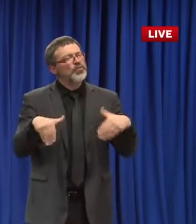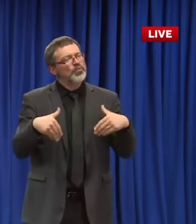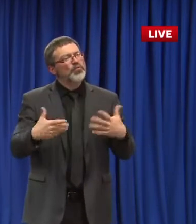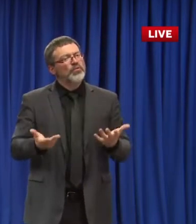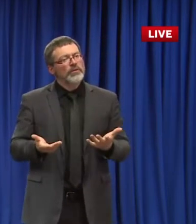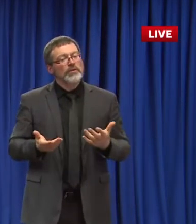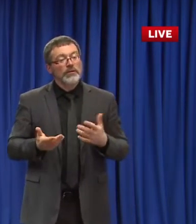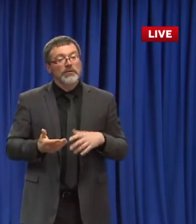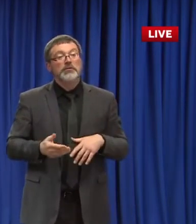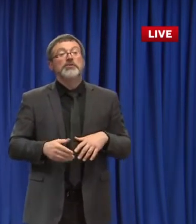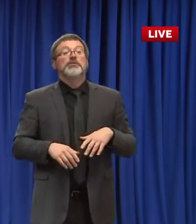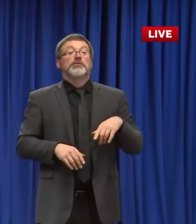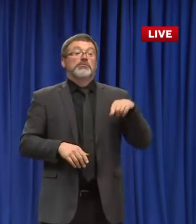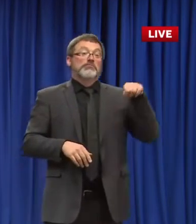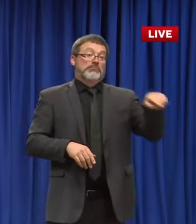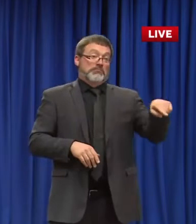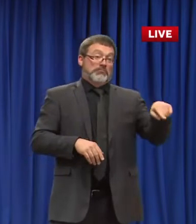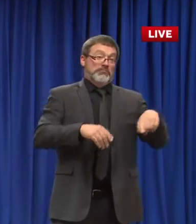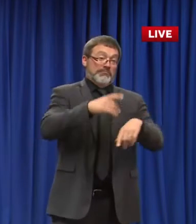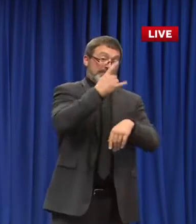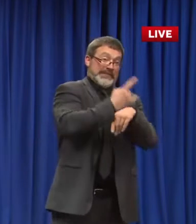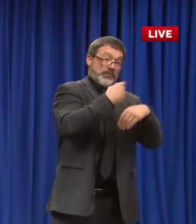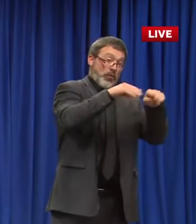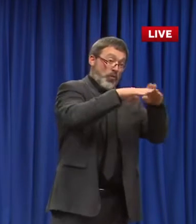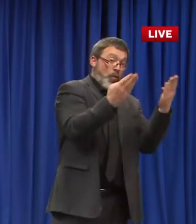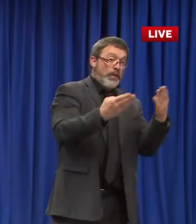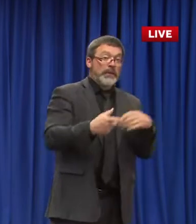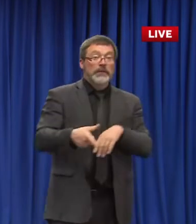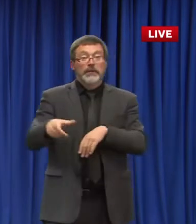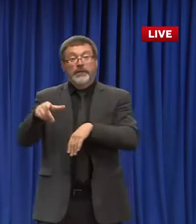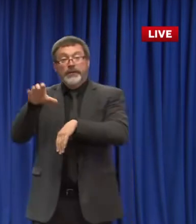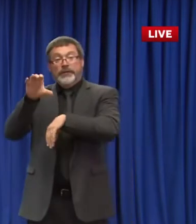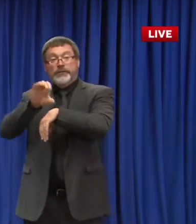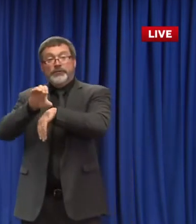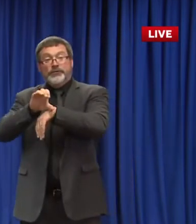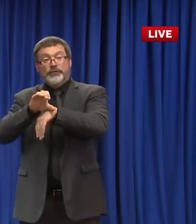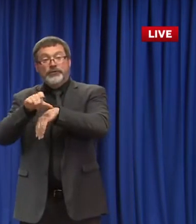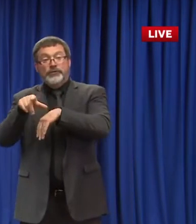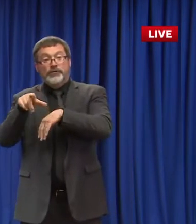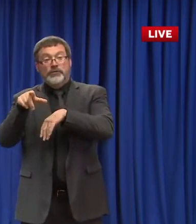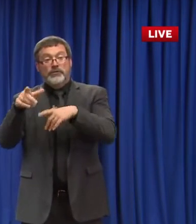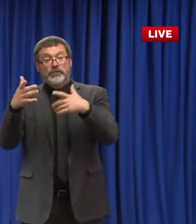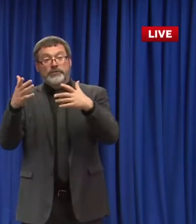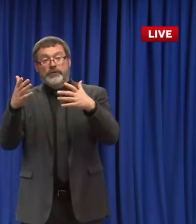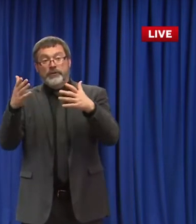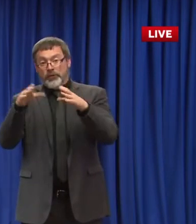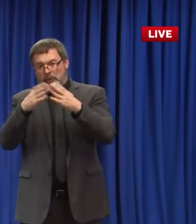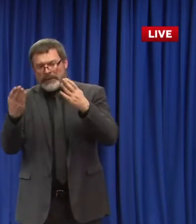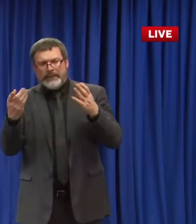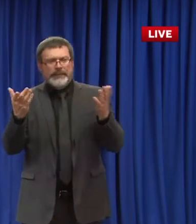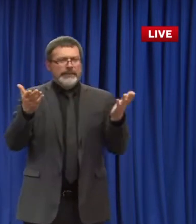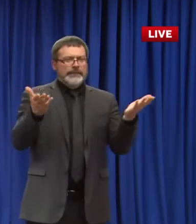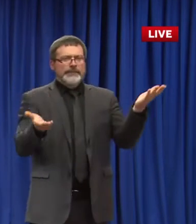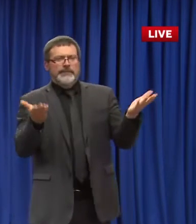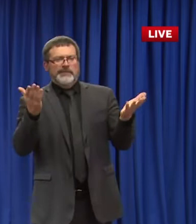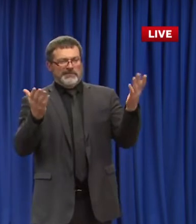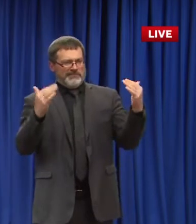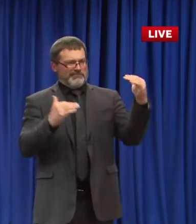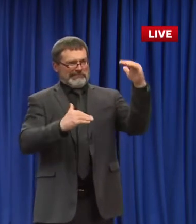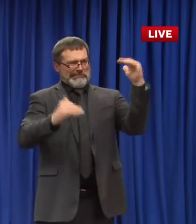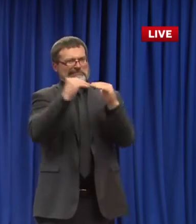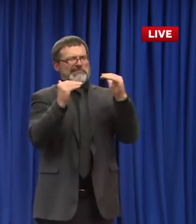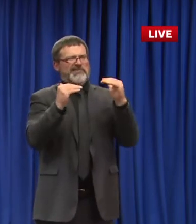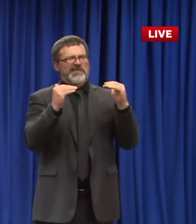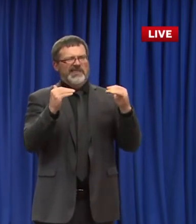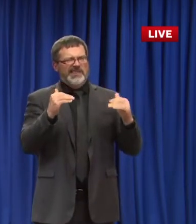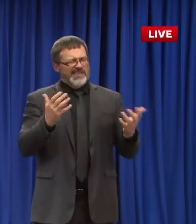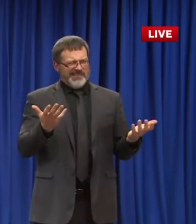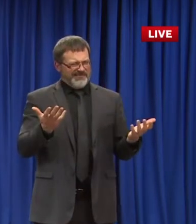I HOPE IT DOESN’T REQUIRE MORE EXPLANATION AND THEN THE FACT THAT IS A LIQUOR STORE BEING OPEN AND A CHURCH NOT BEING OPEN AN INJUSTICE.